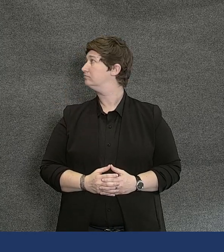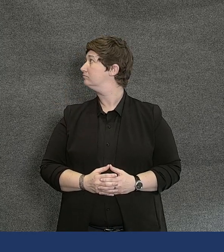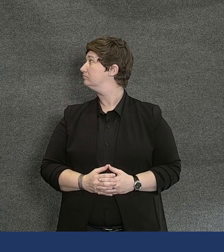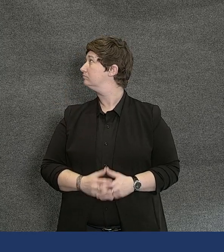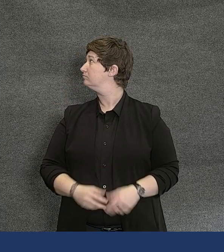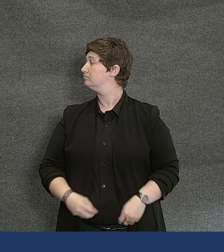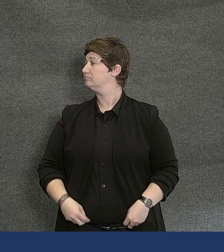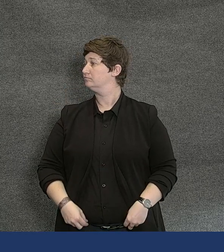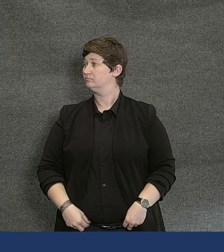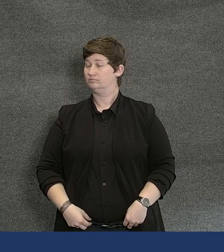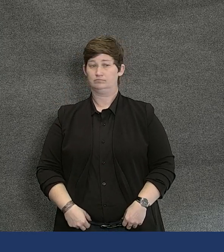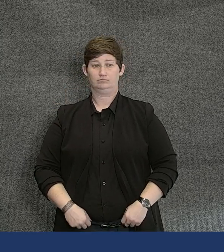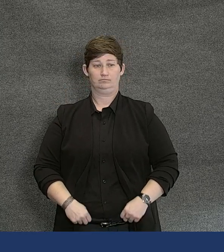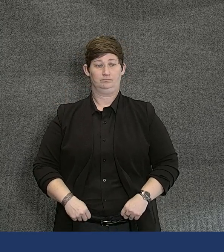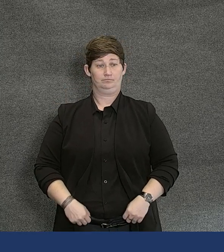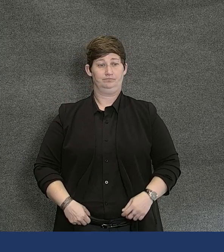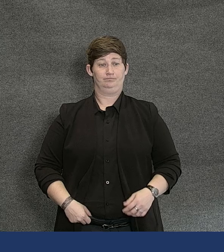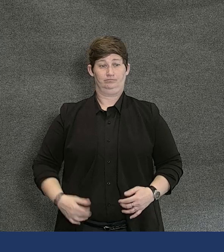Passing it back to Quinn now. Quinn, come on up.